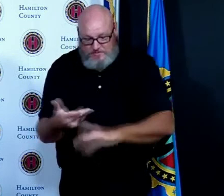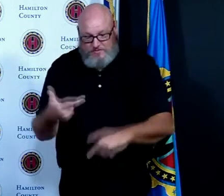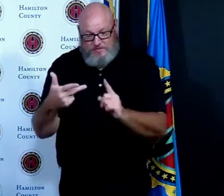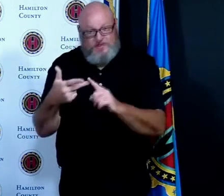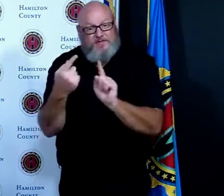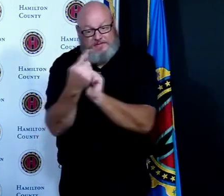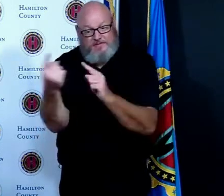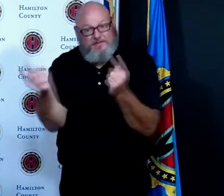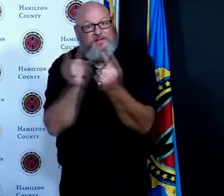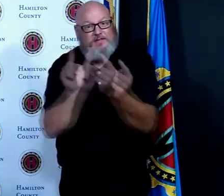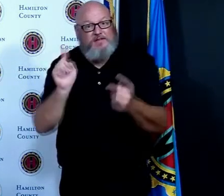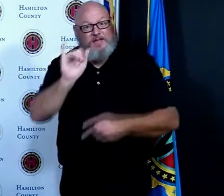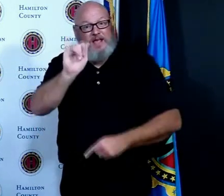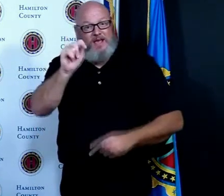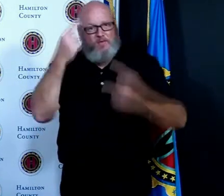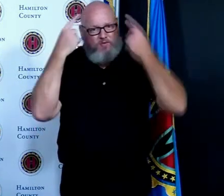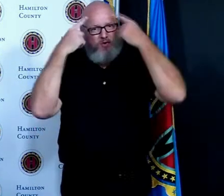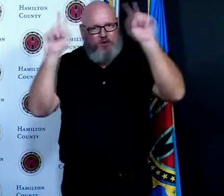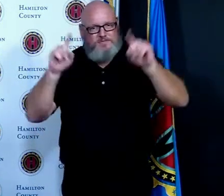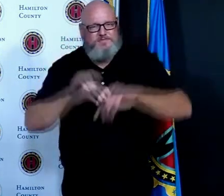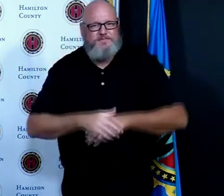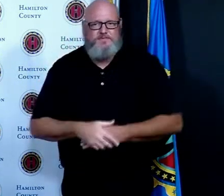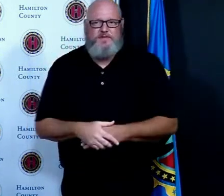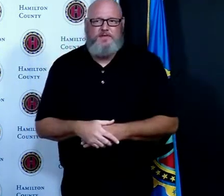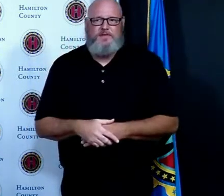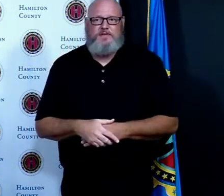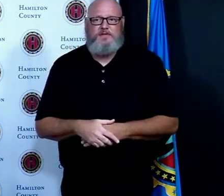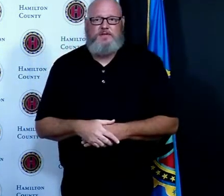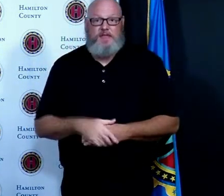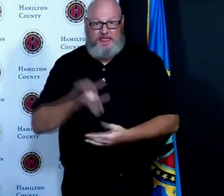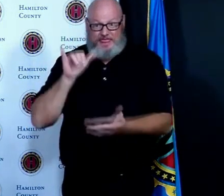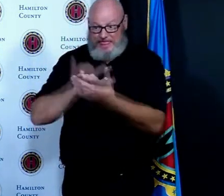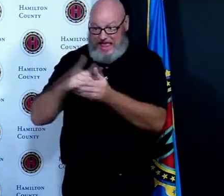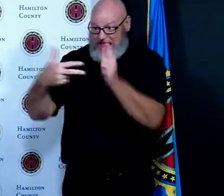prevent this and slow this the spread of this virus I think the only other thing I'd like to